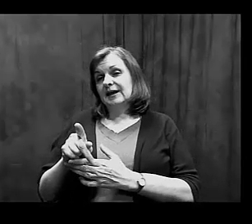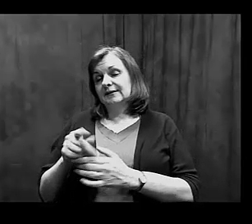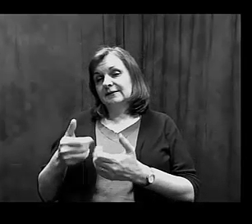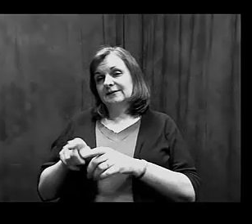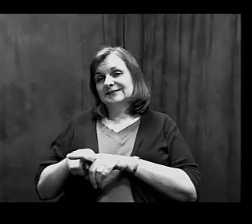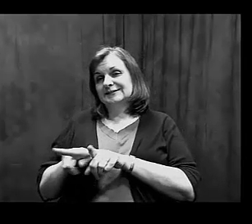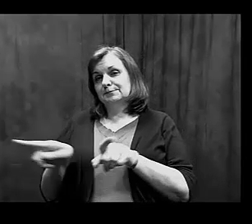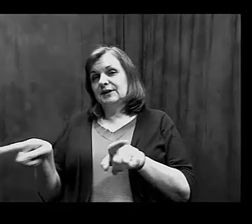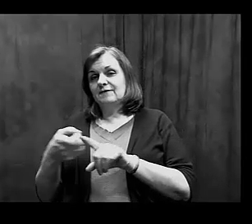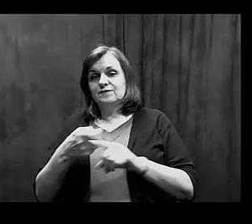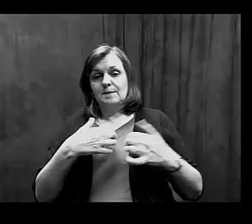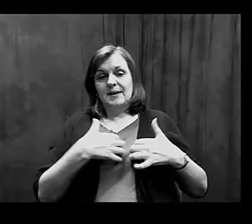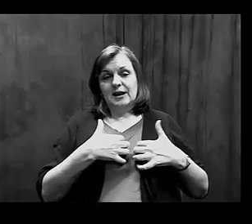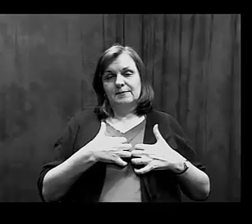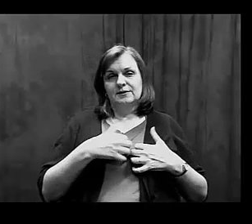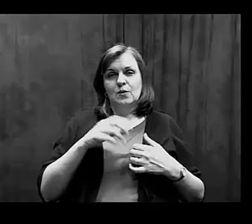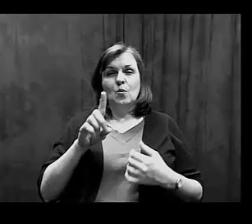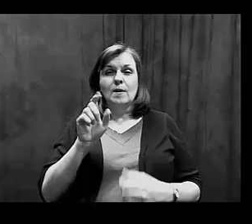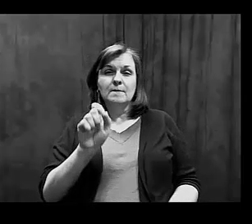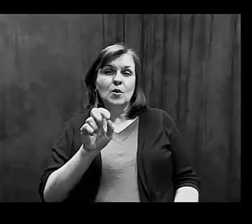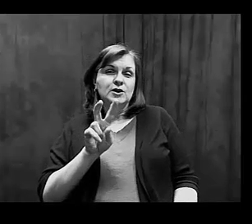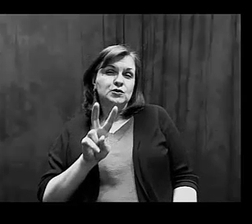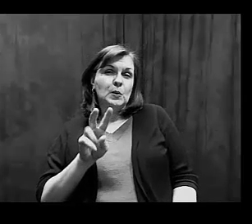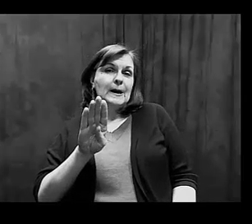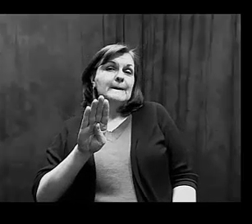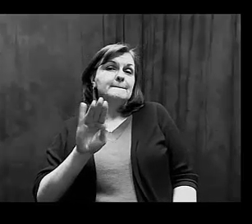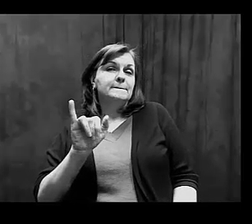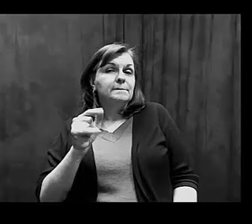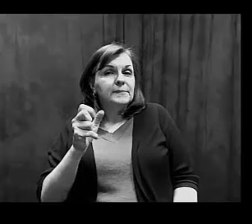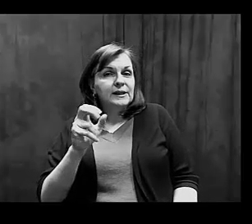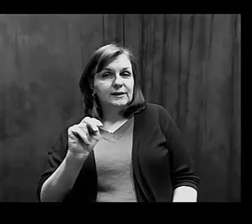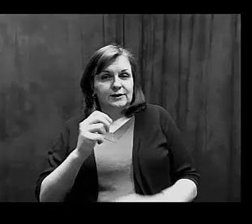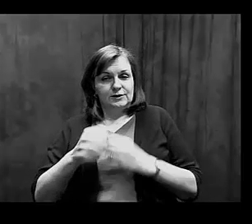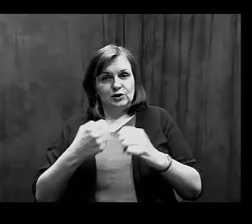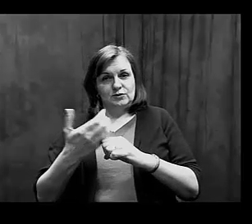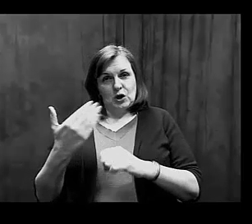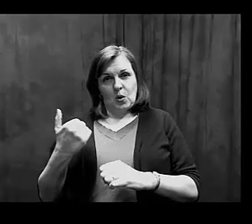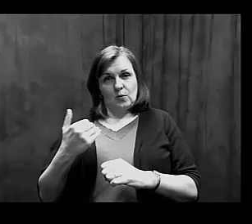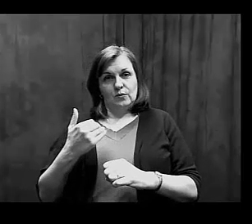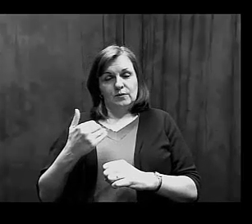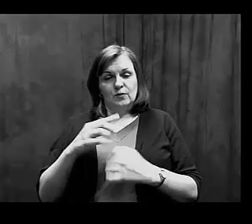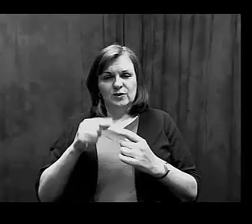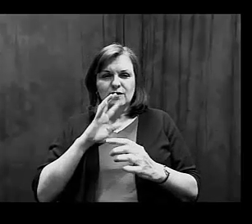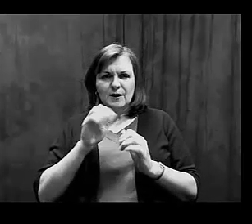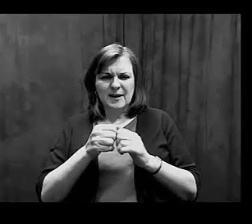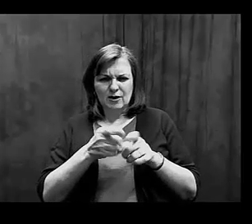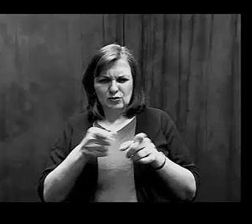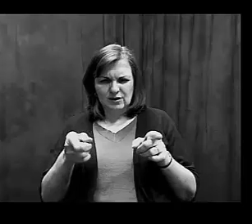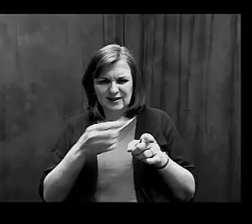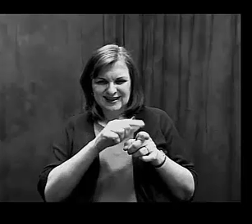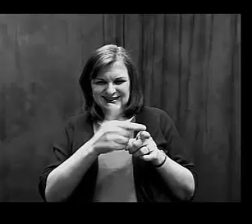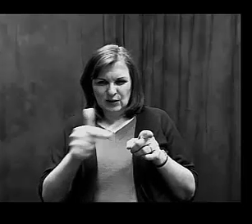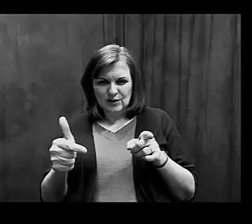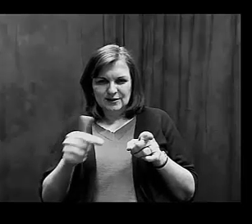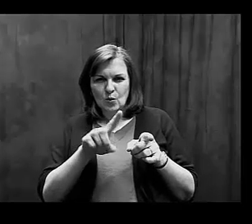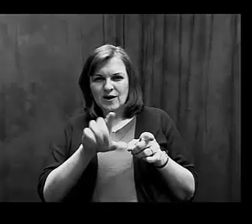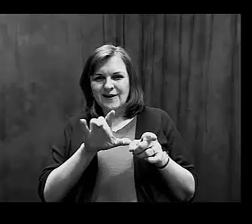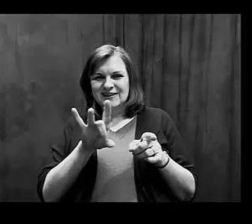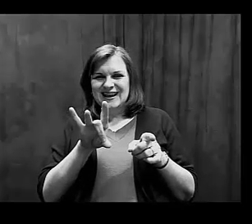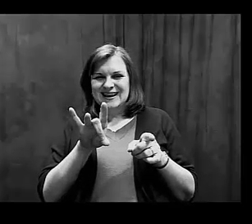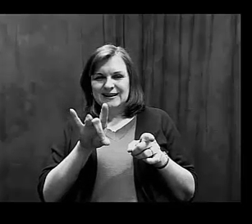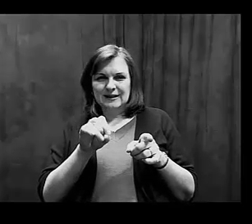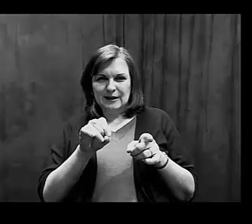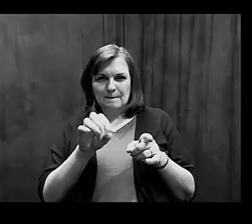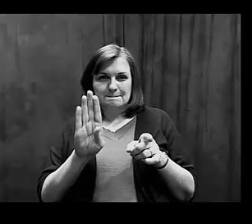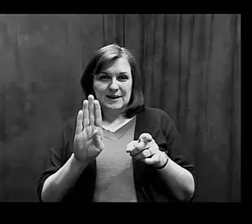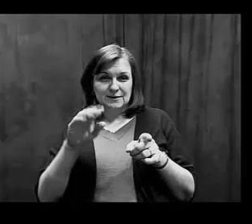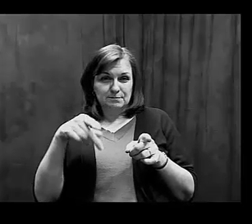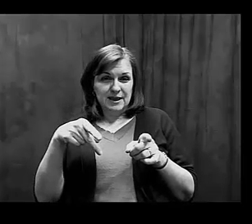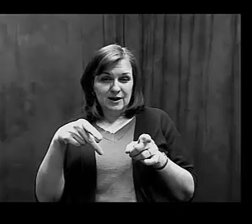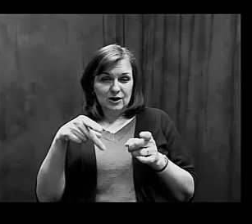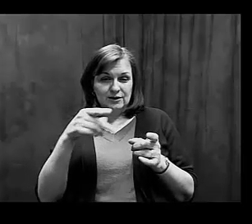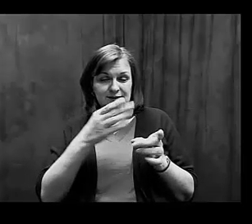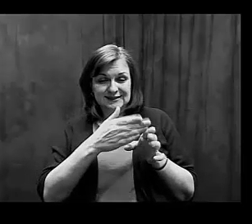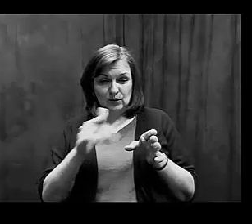years ago so when we're talking about 180 based pair sequence that is the same in a fungus and you that's pretty amazing